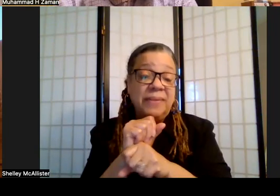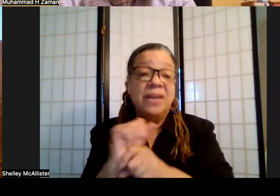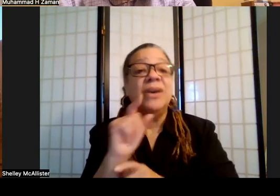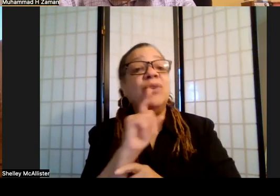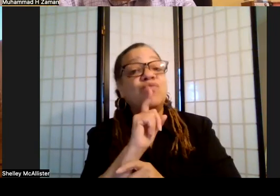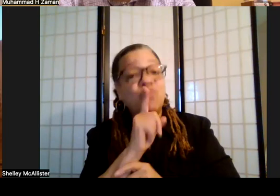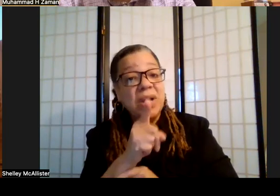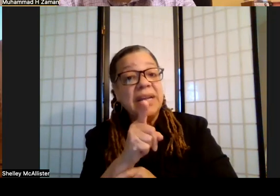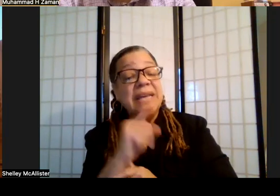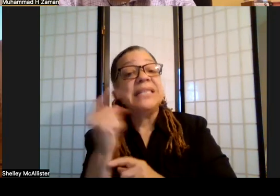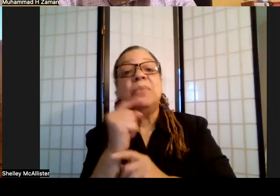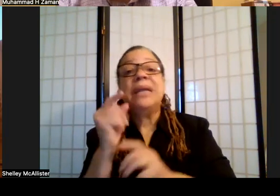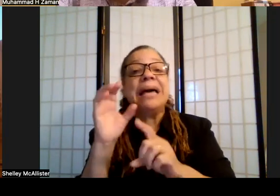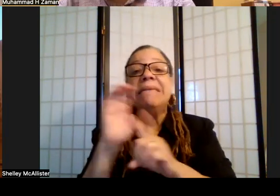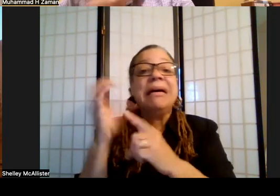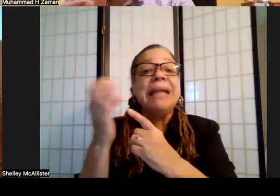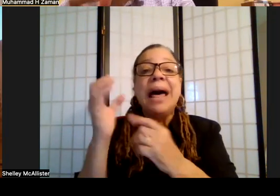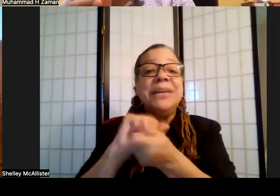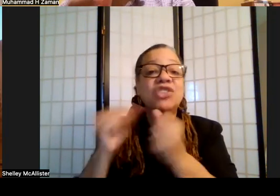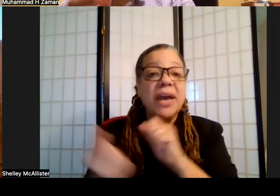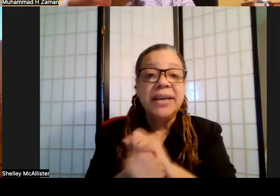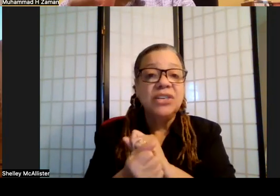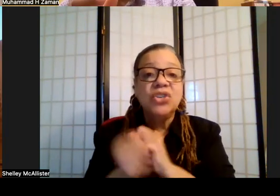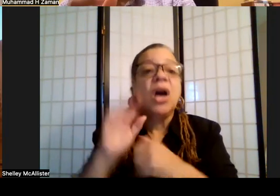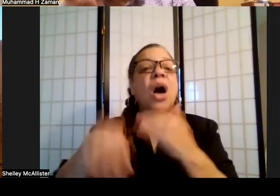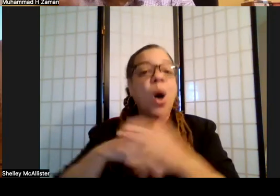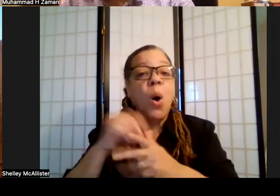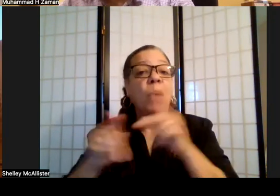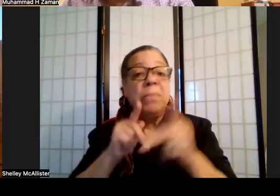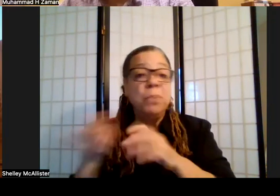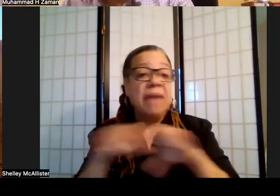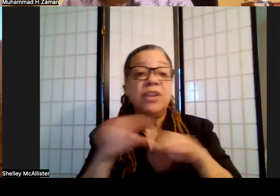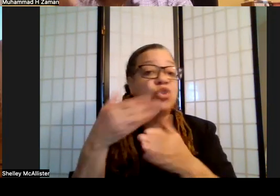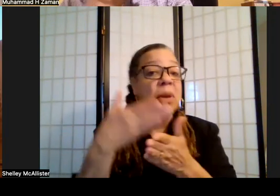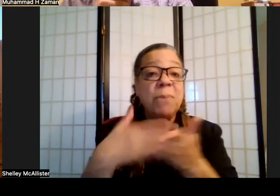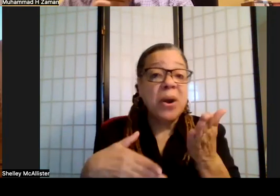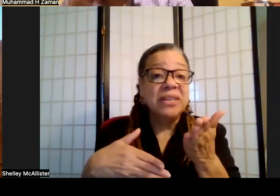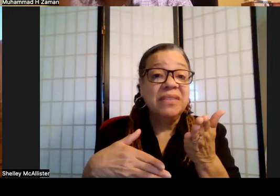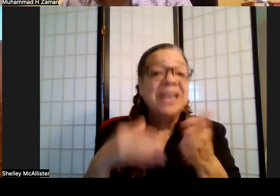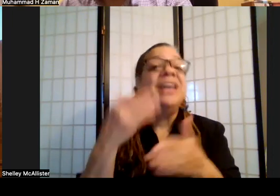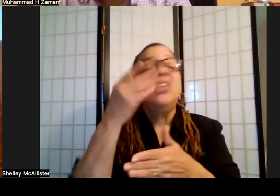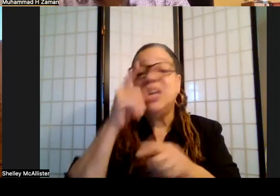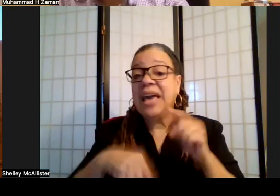it's like climate change, where everybody has to do their bit. You cannot simply have some people doing it, and not others.